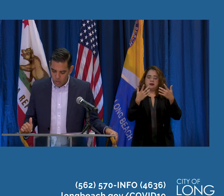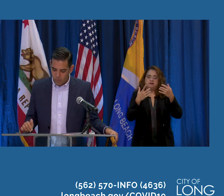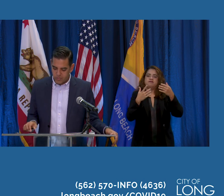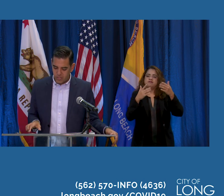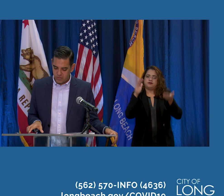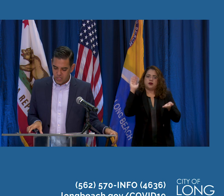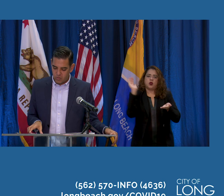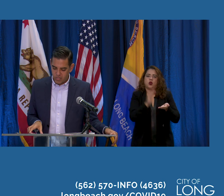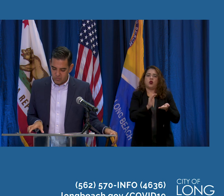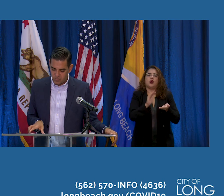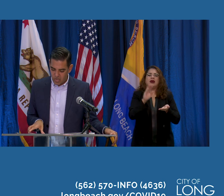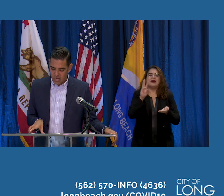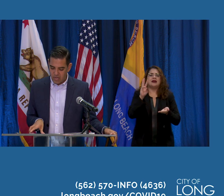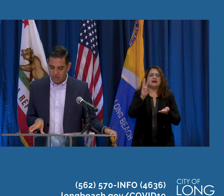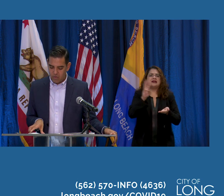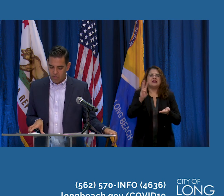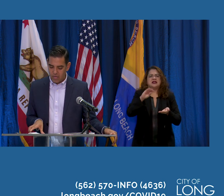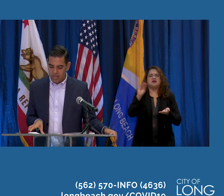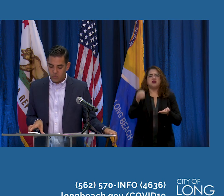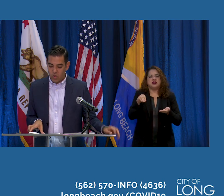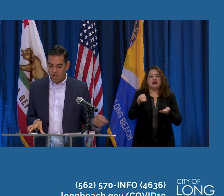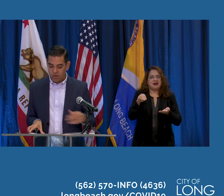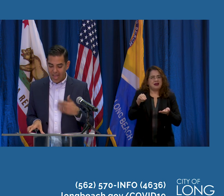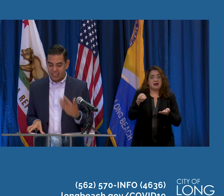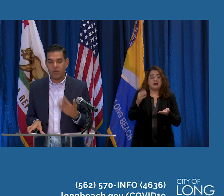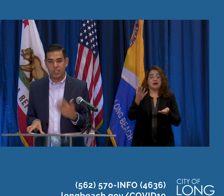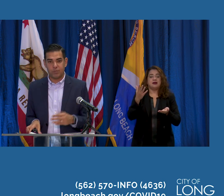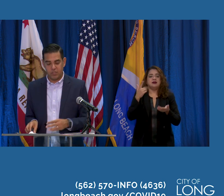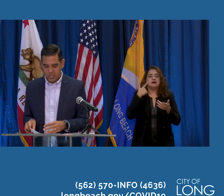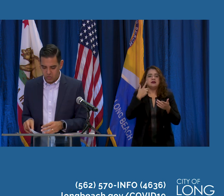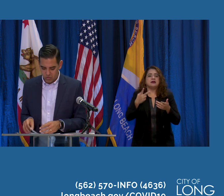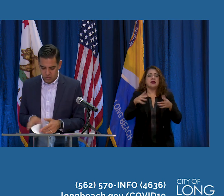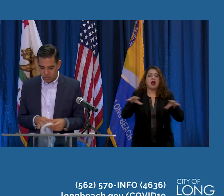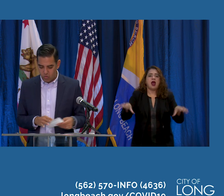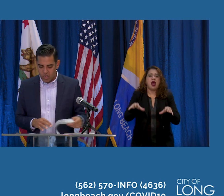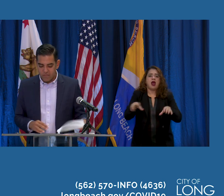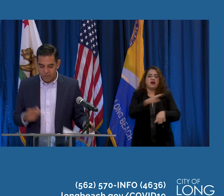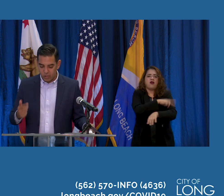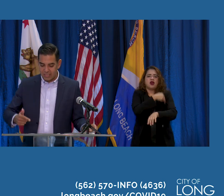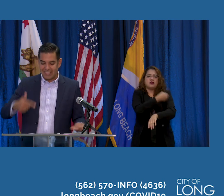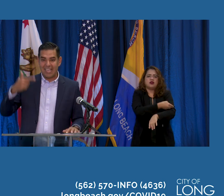We hope to see this decrease as well in active hospitalizations and so if you look at the